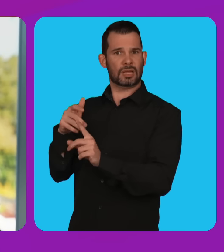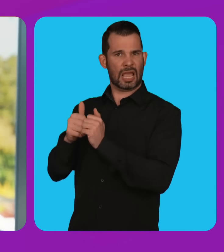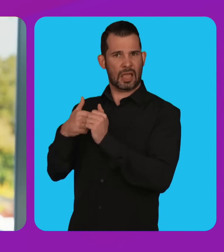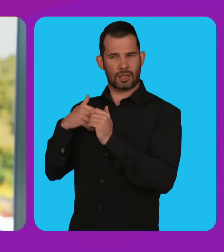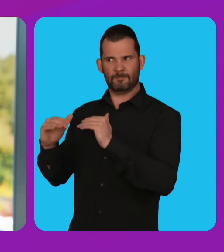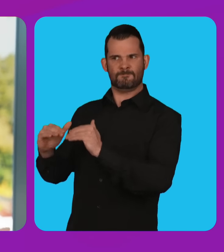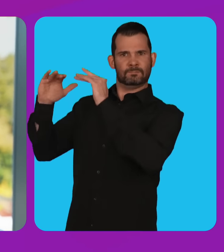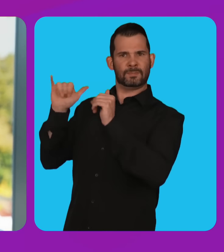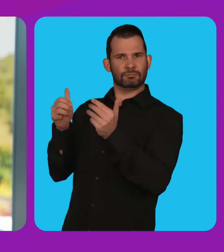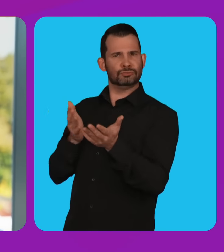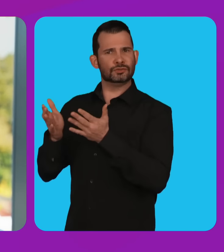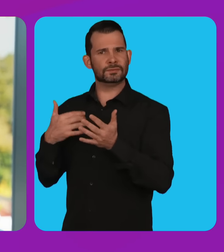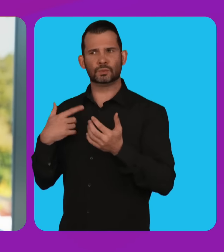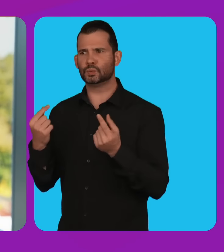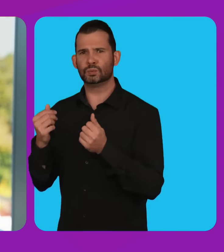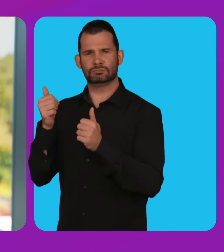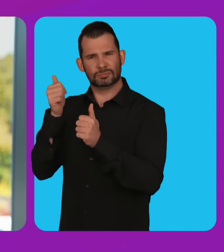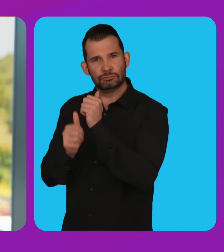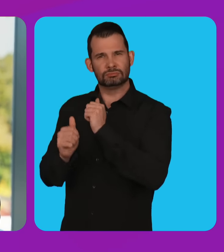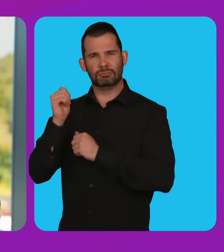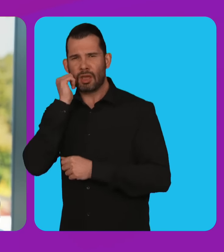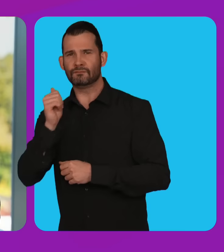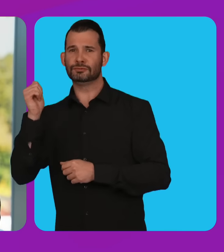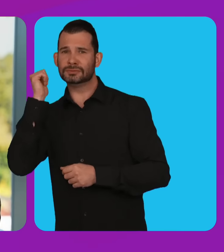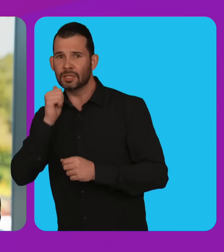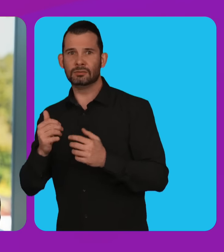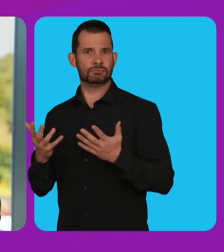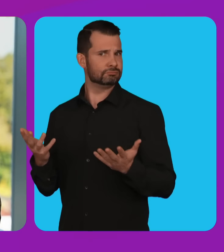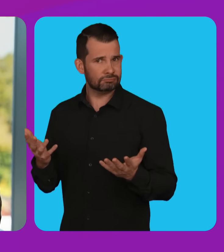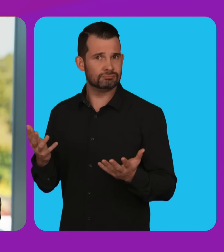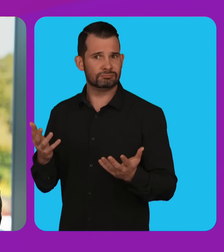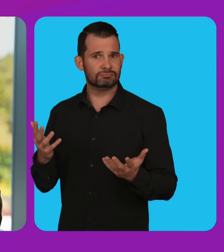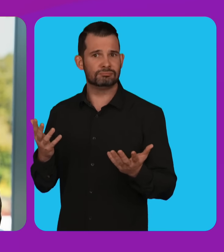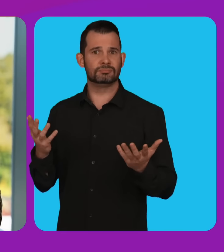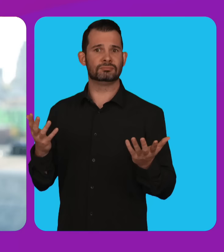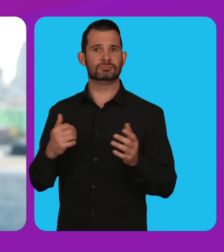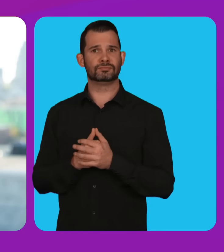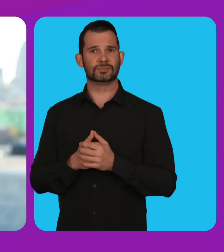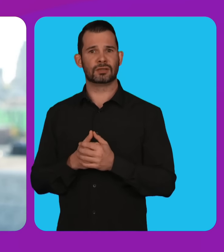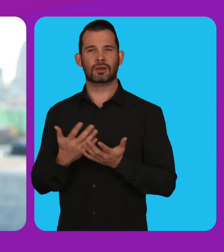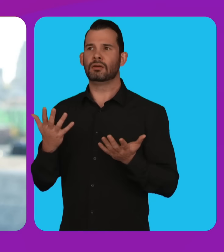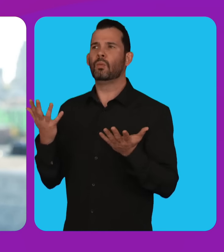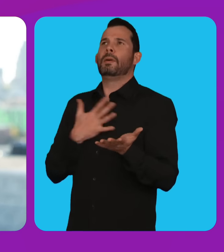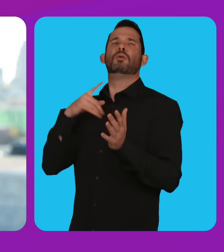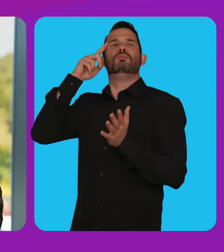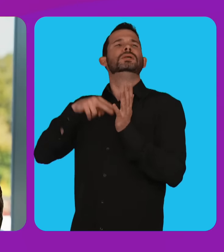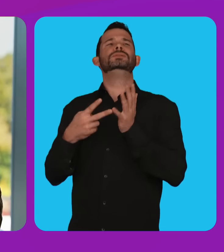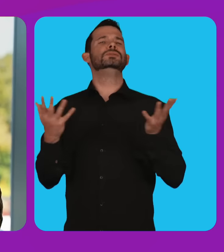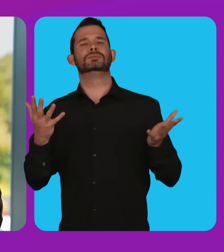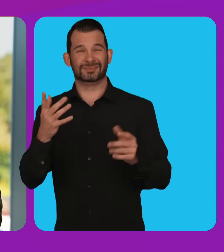how am I advancing this service that we do each and every day? What's my purpose, right? Yeah.